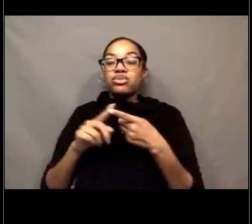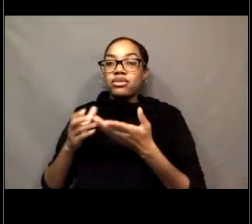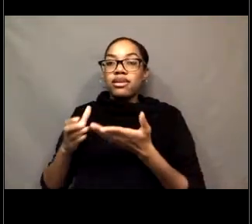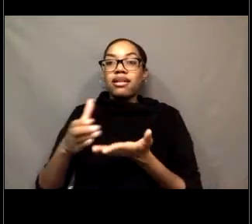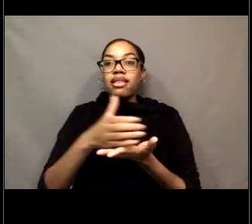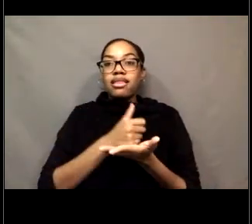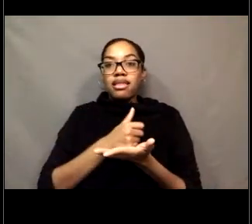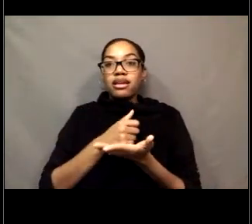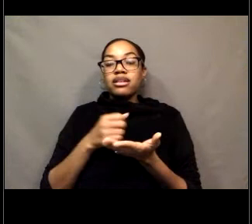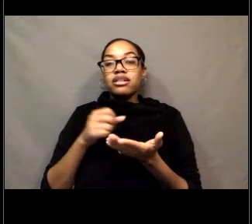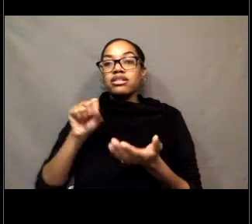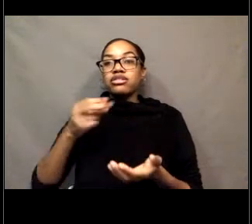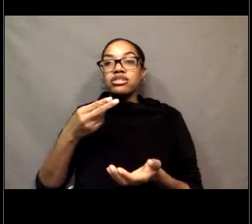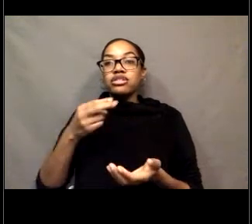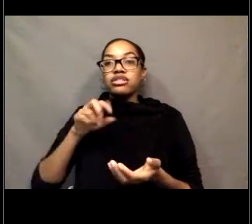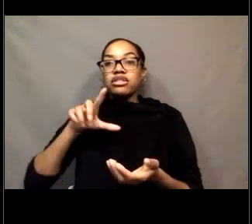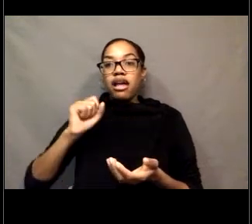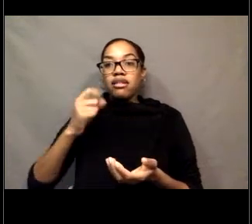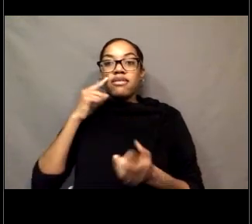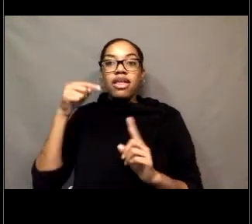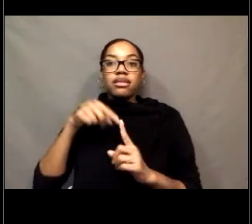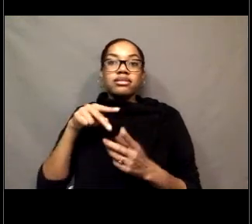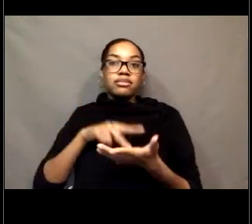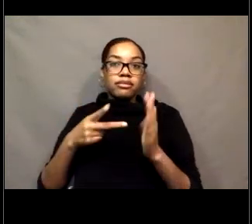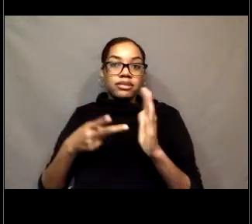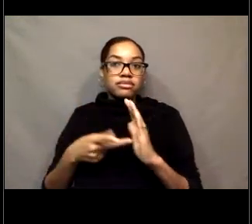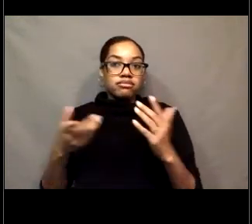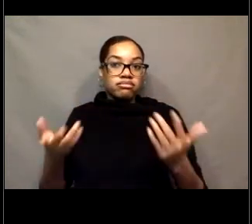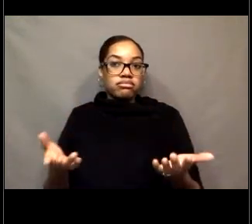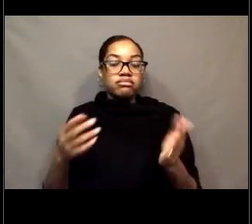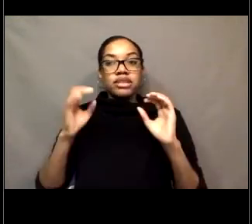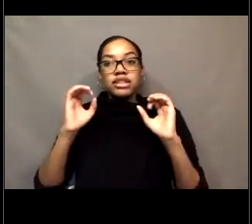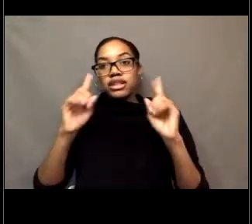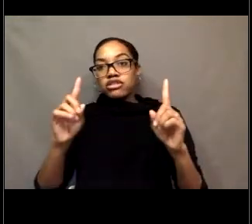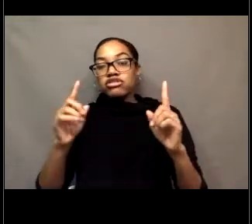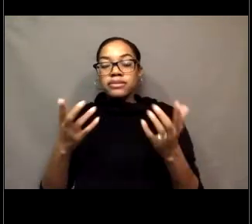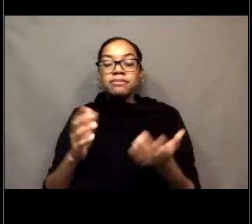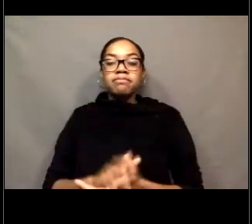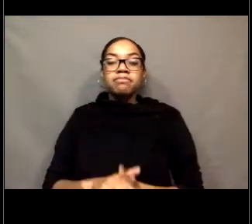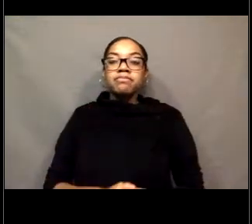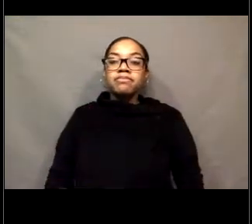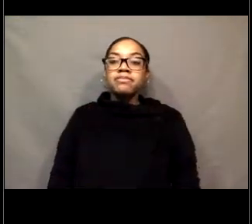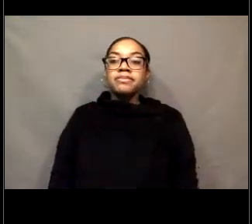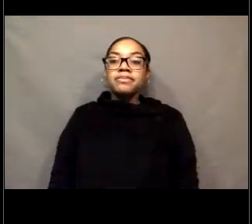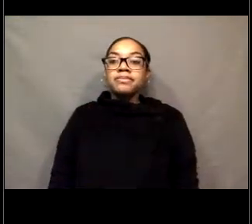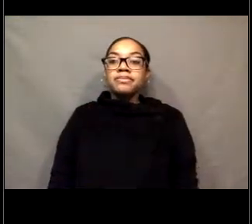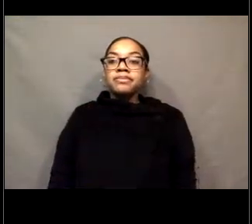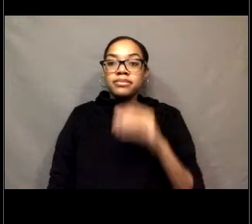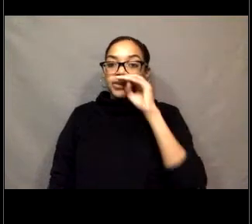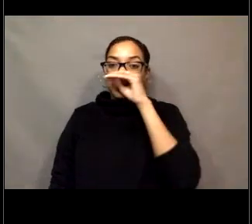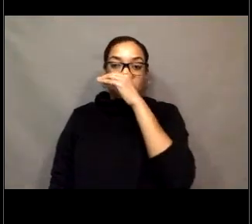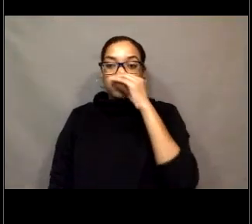to use just for this purpose, for education purposes. [Grace] Okay. One last question.